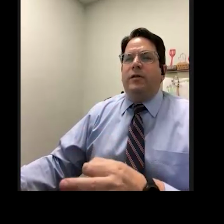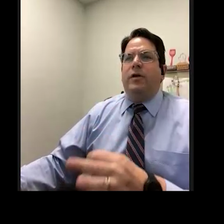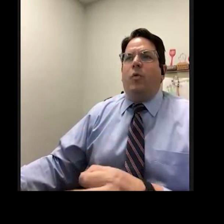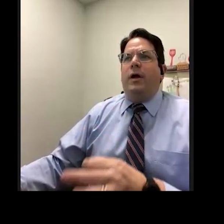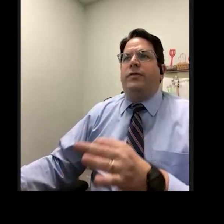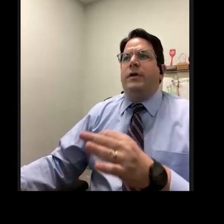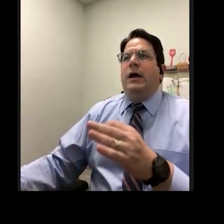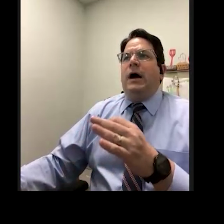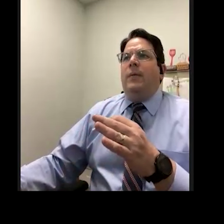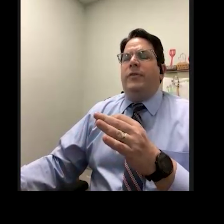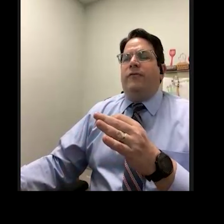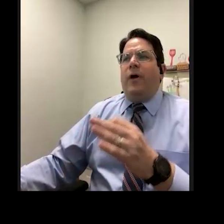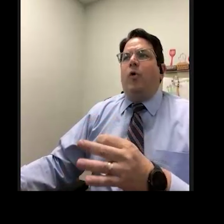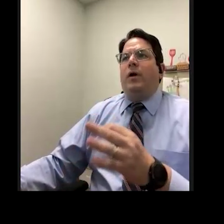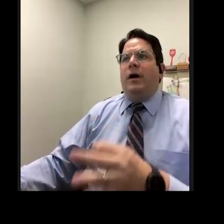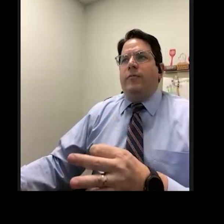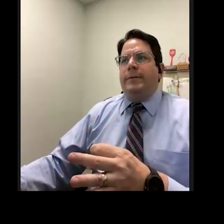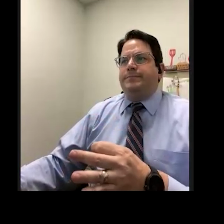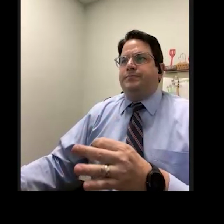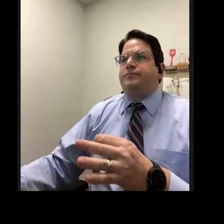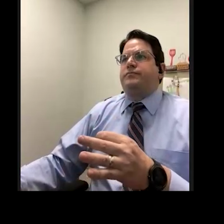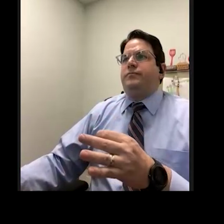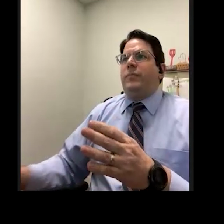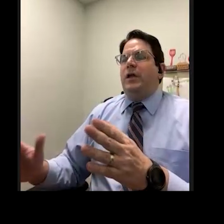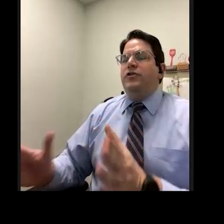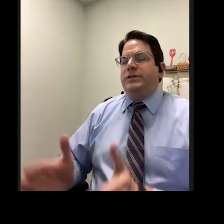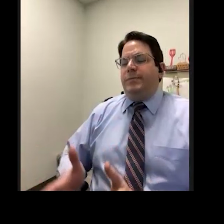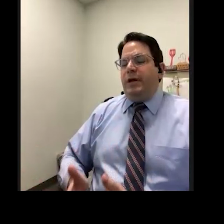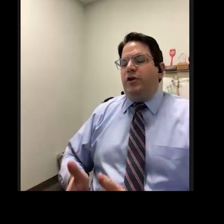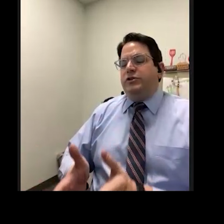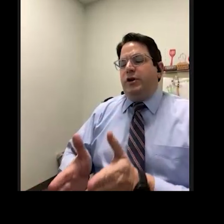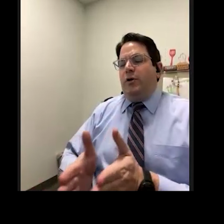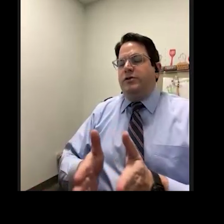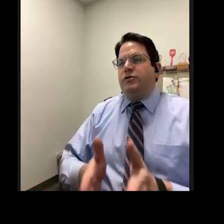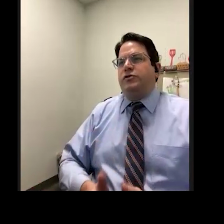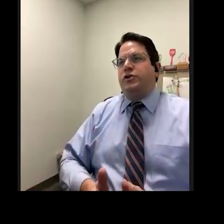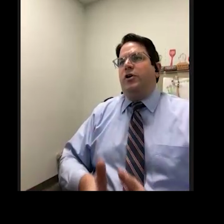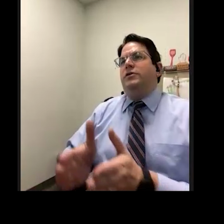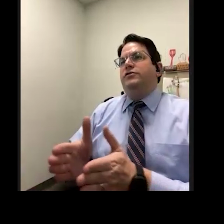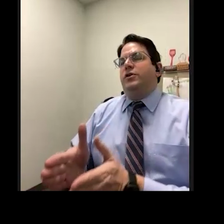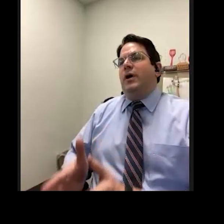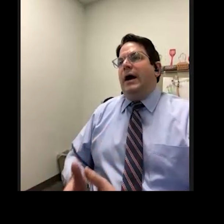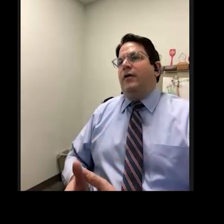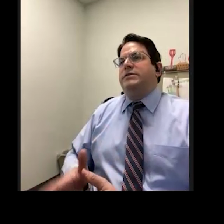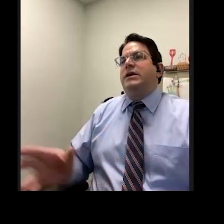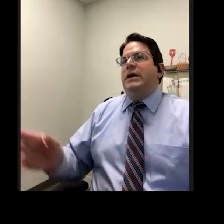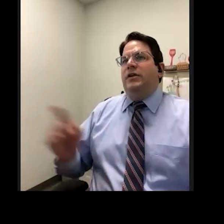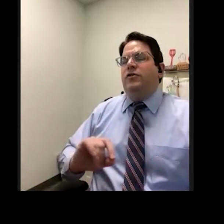are dealing with the federal government, it used to be you used to go to Social Security. You used to go to IRS.